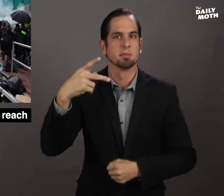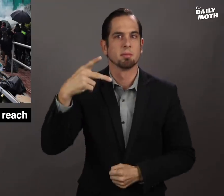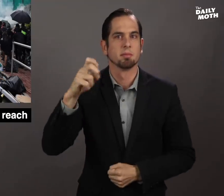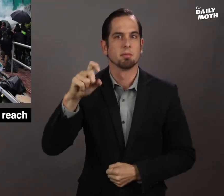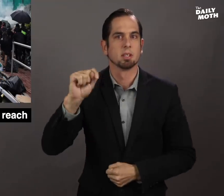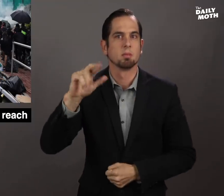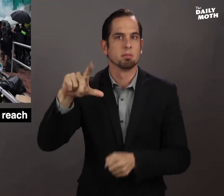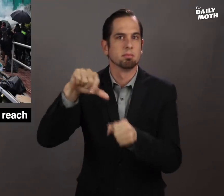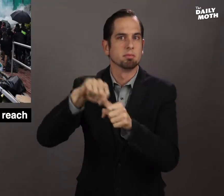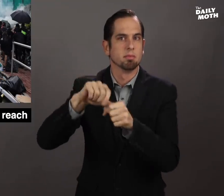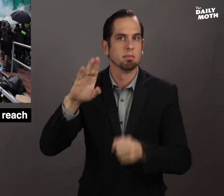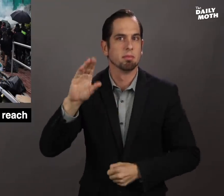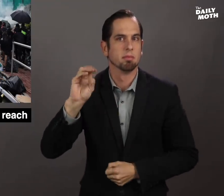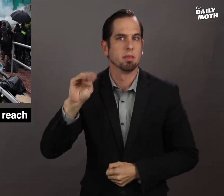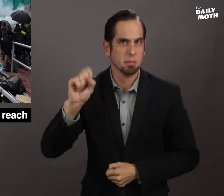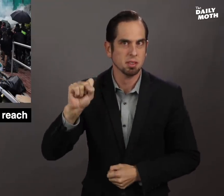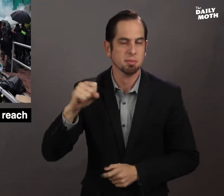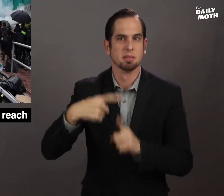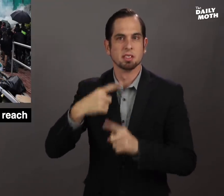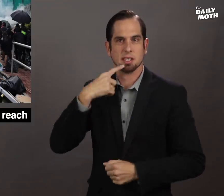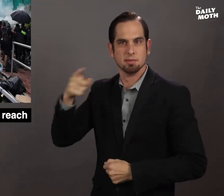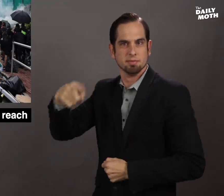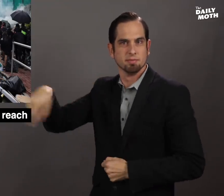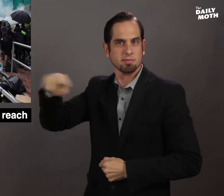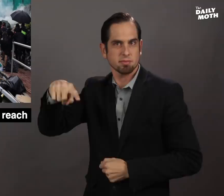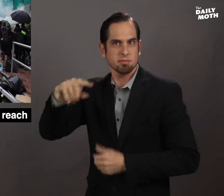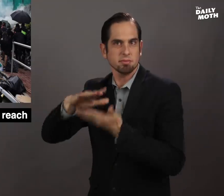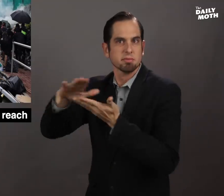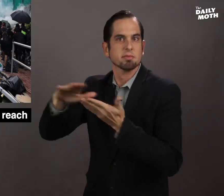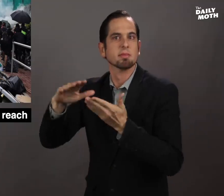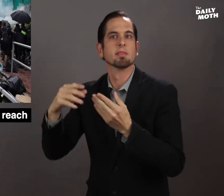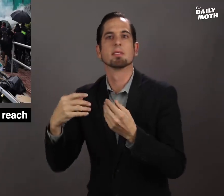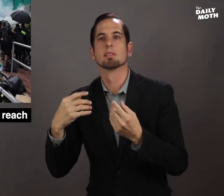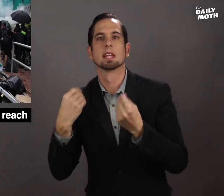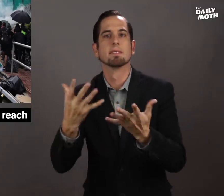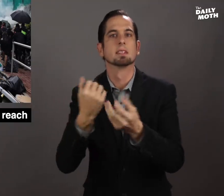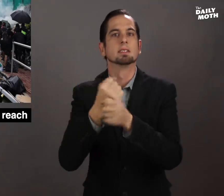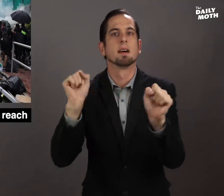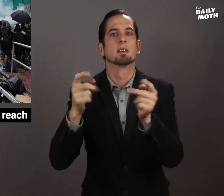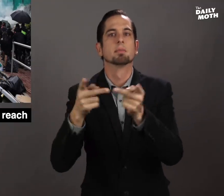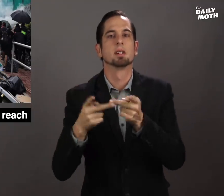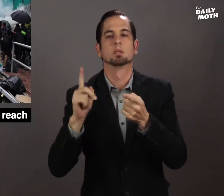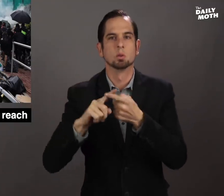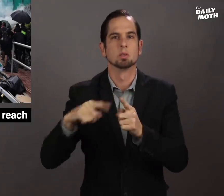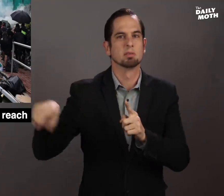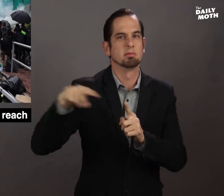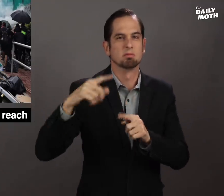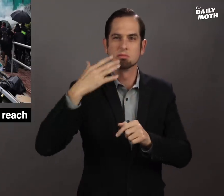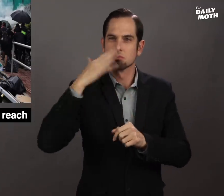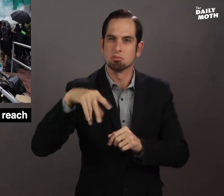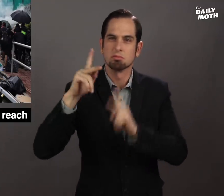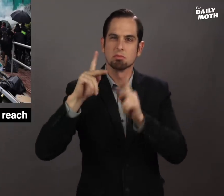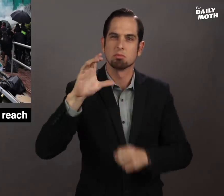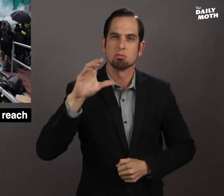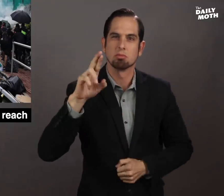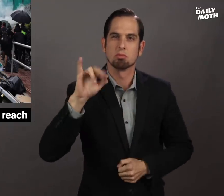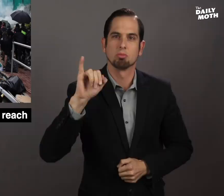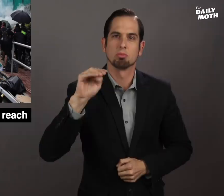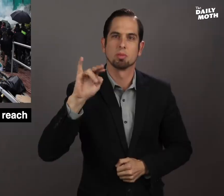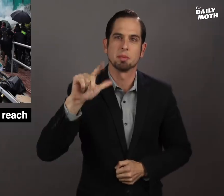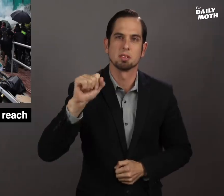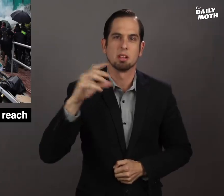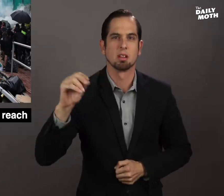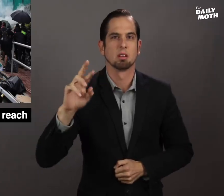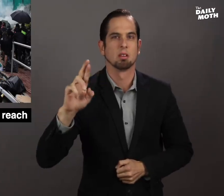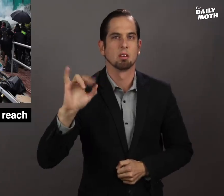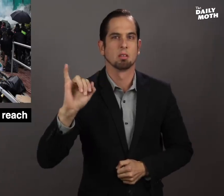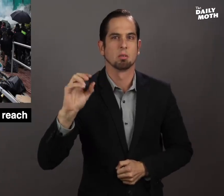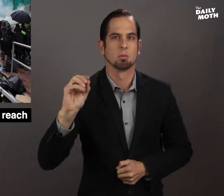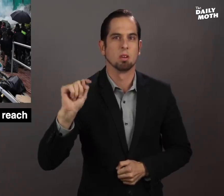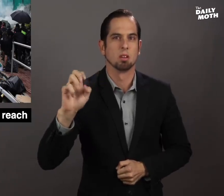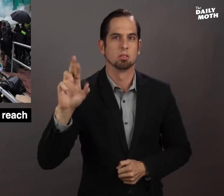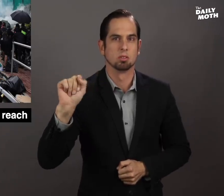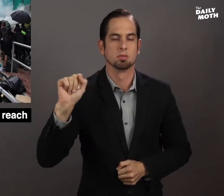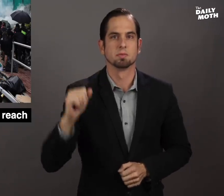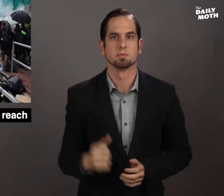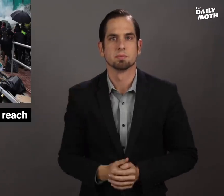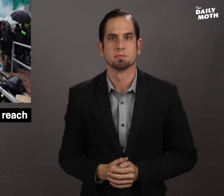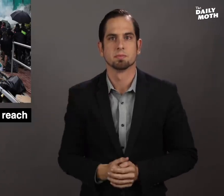petrol bombs and giving refuge to rioters and criminals.